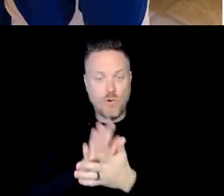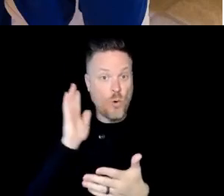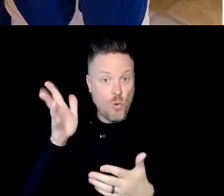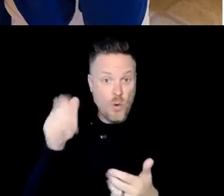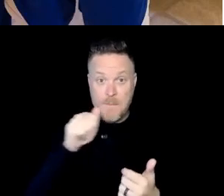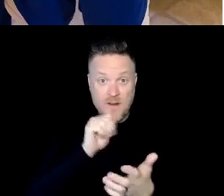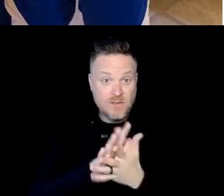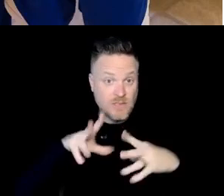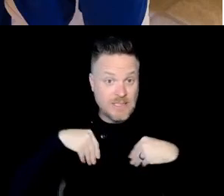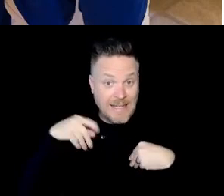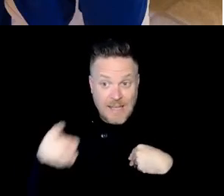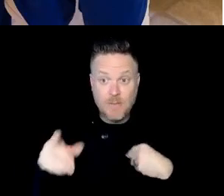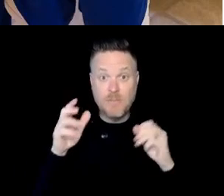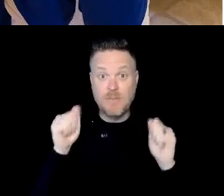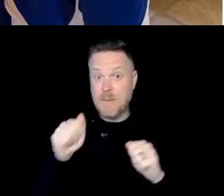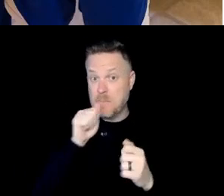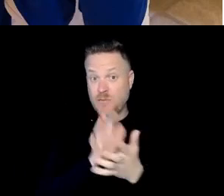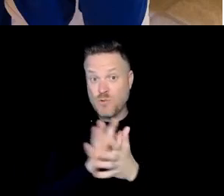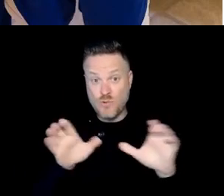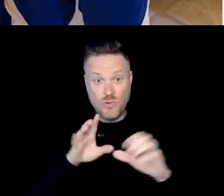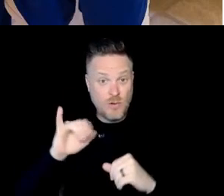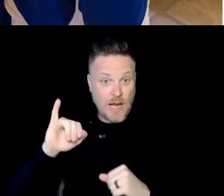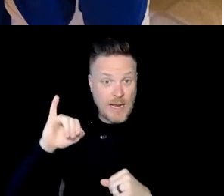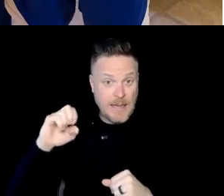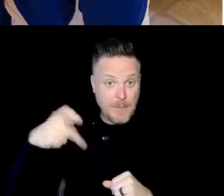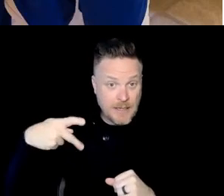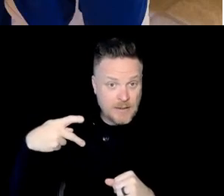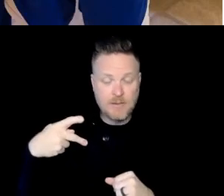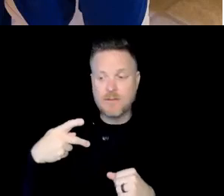Do private schools do IEP. From what I'm reading, a lot of them don't.